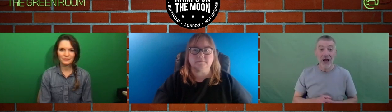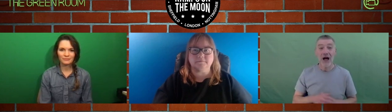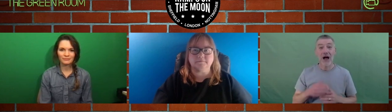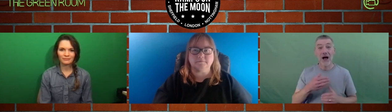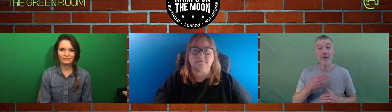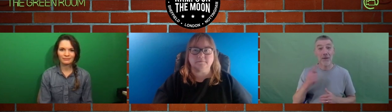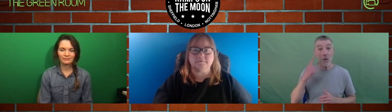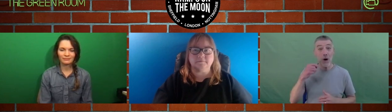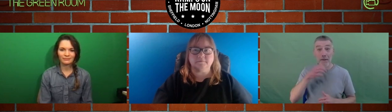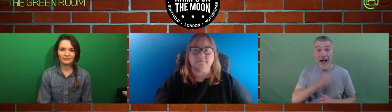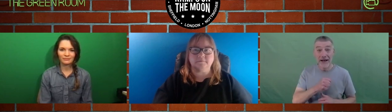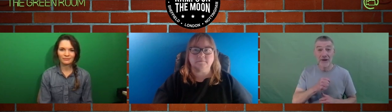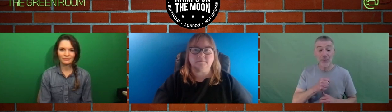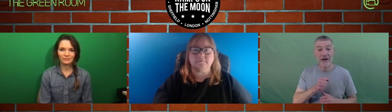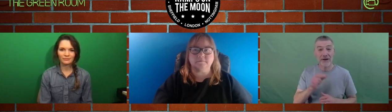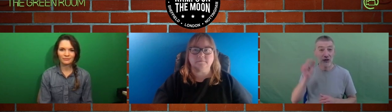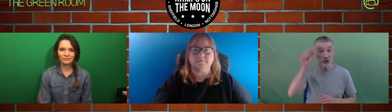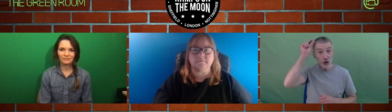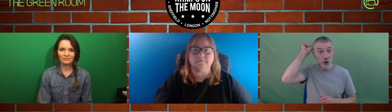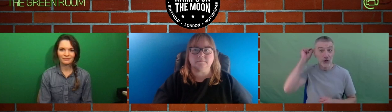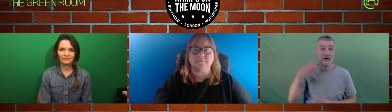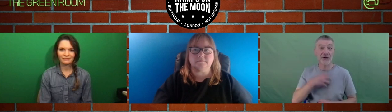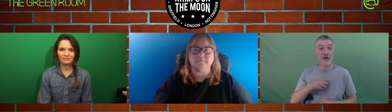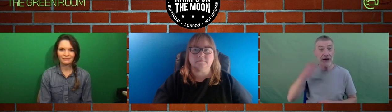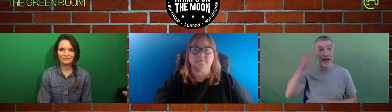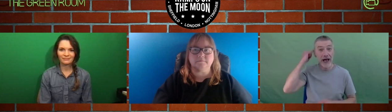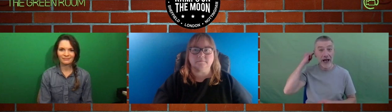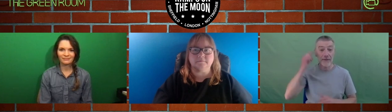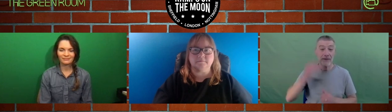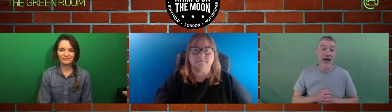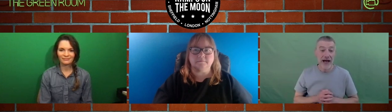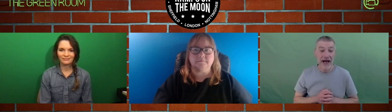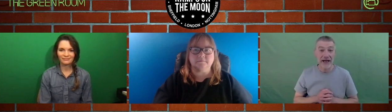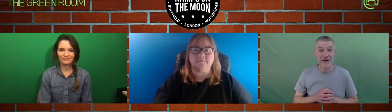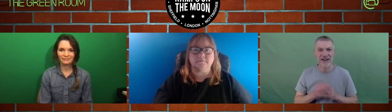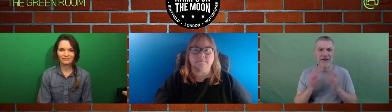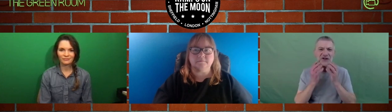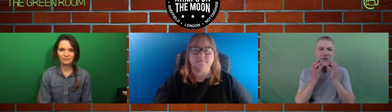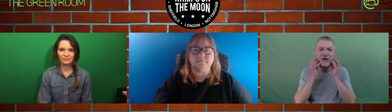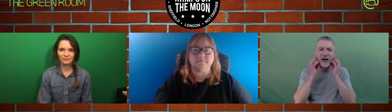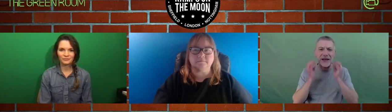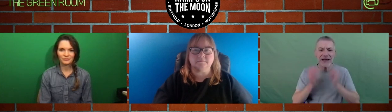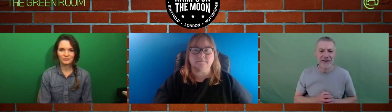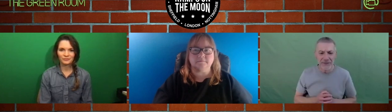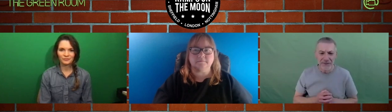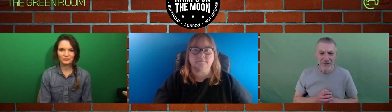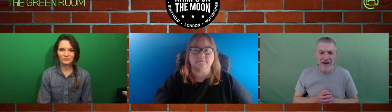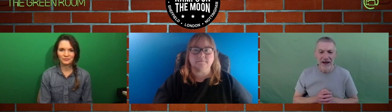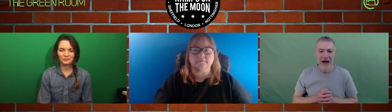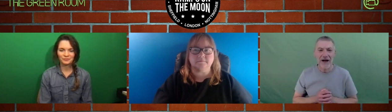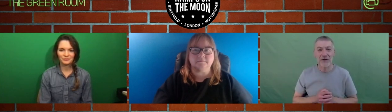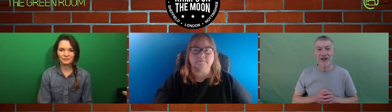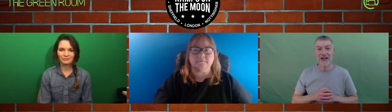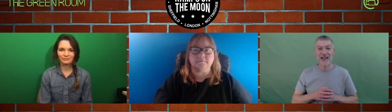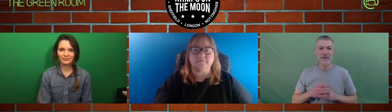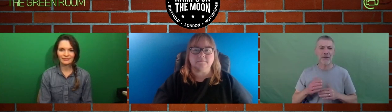um white man with short gray hair and stubby grey beard I've got a